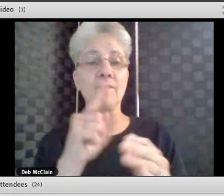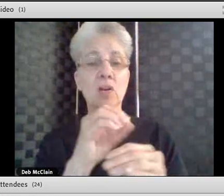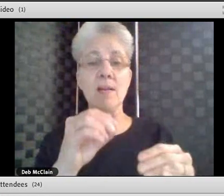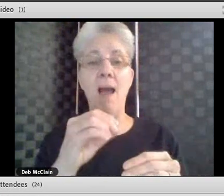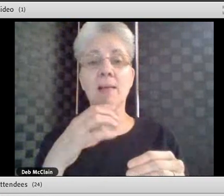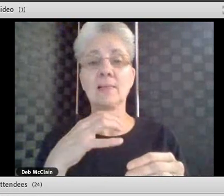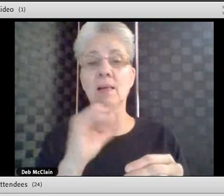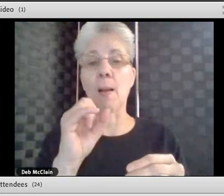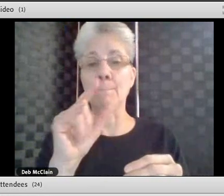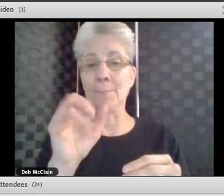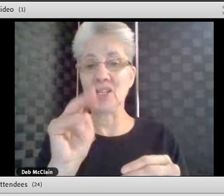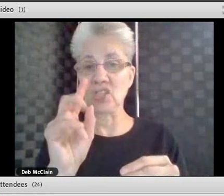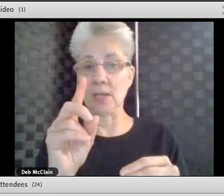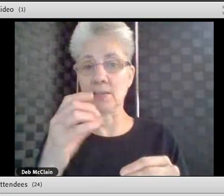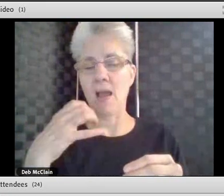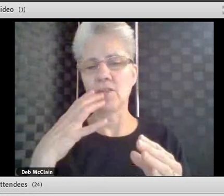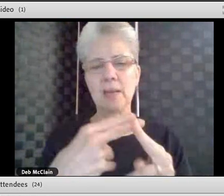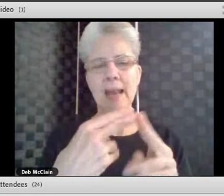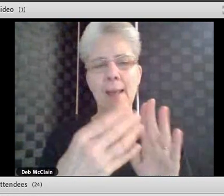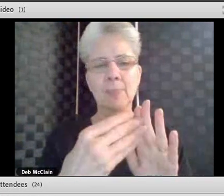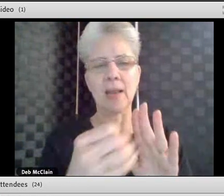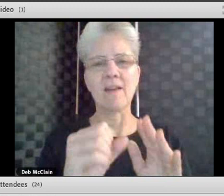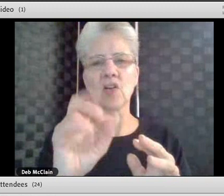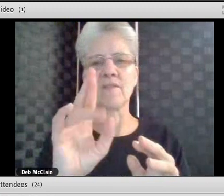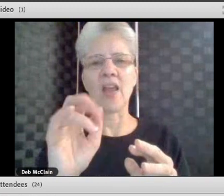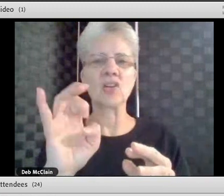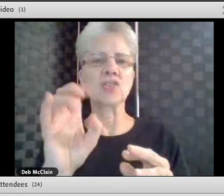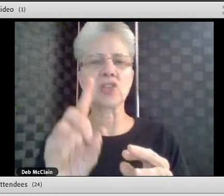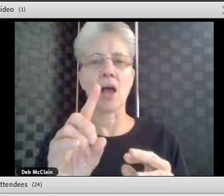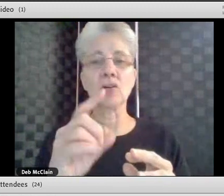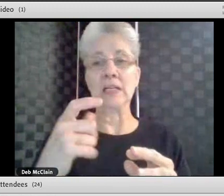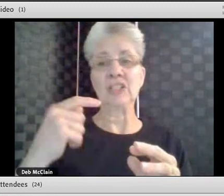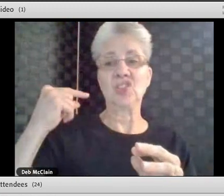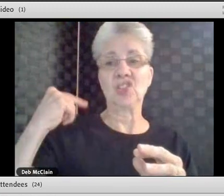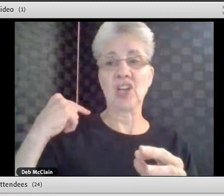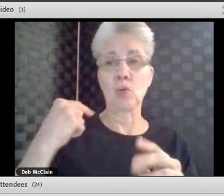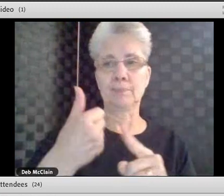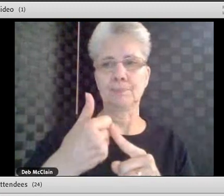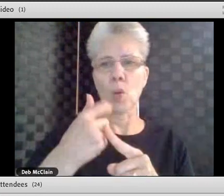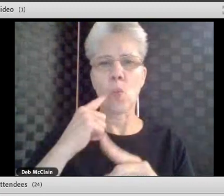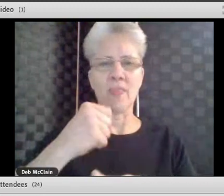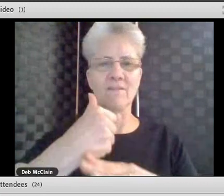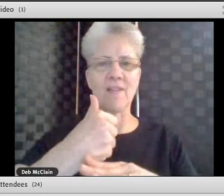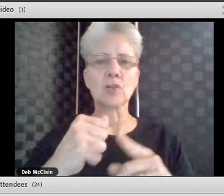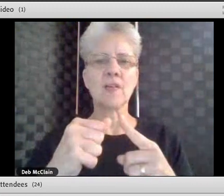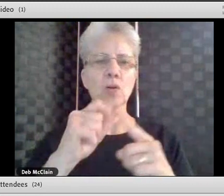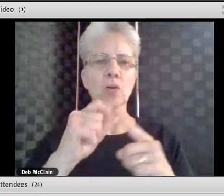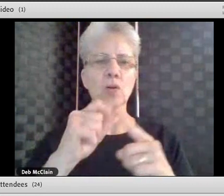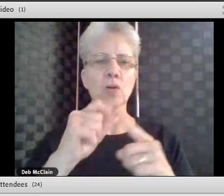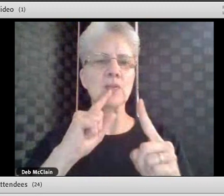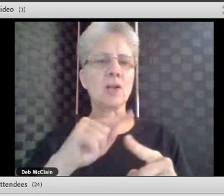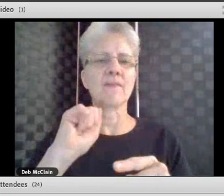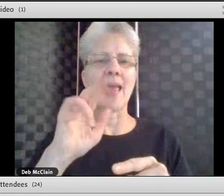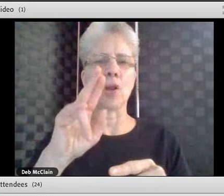They have a branch library for the noncommissioned officers, and it's named after Fairchild, General Fairchild, who was one of the founders